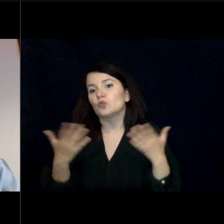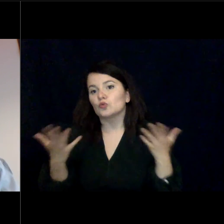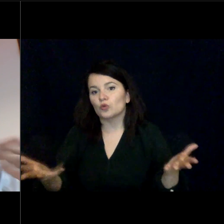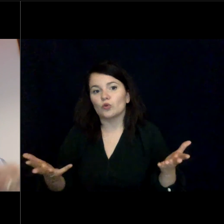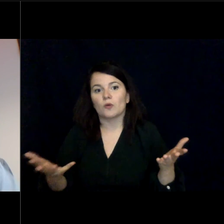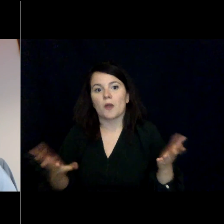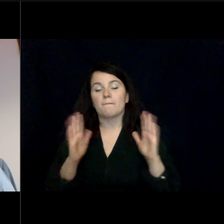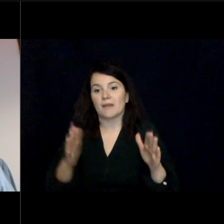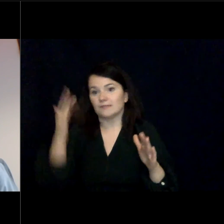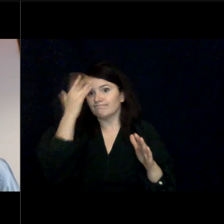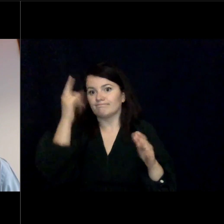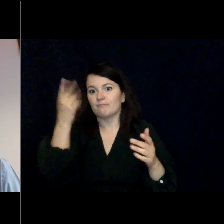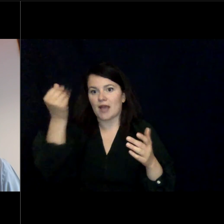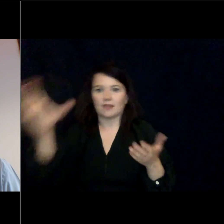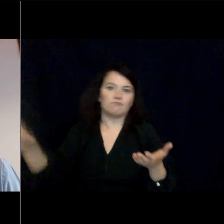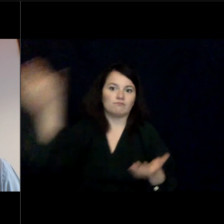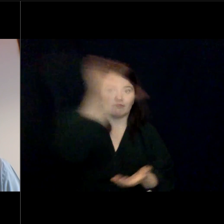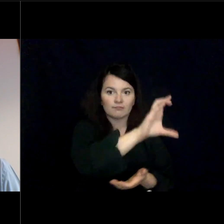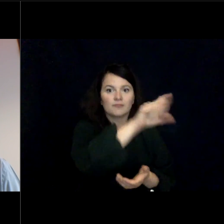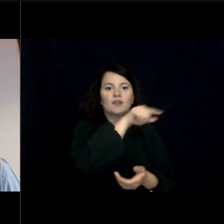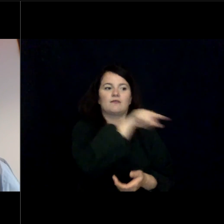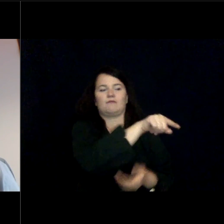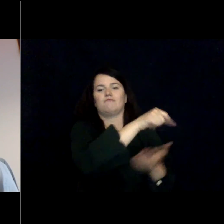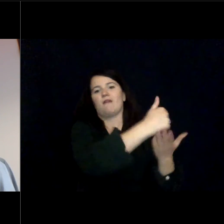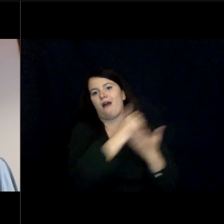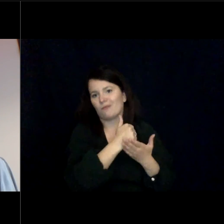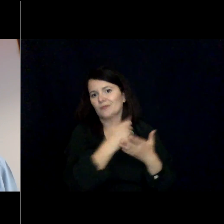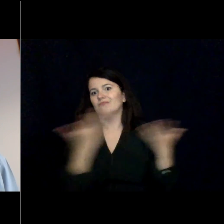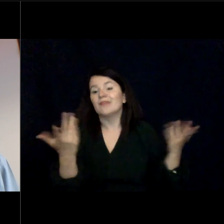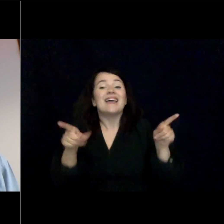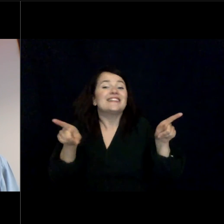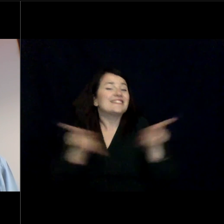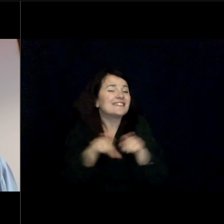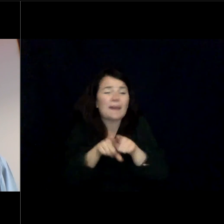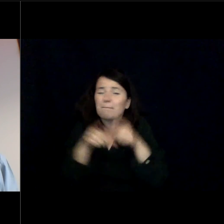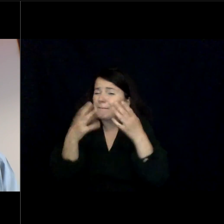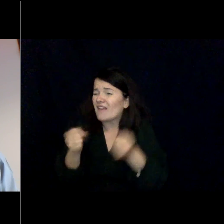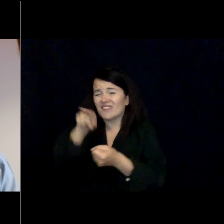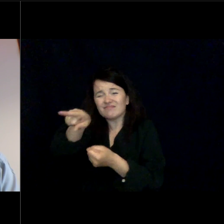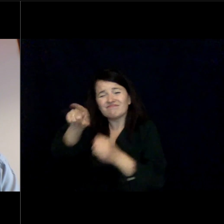As they are doing for the health sector. I hope that that is clear.